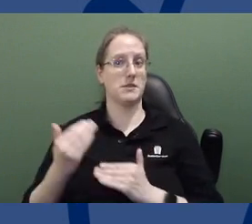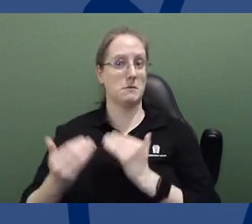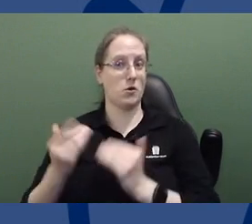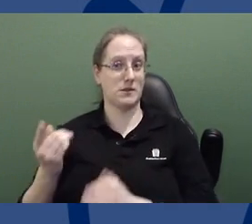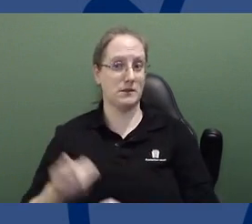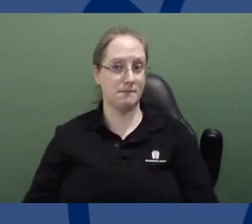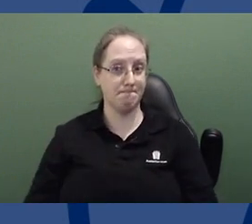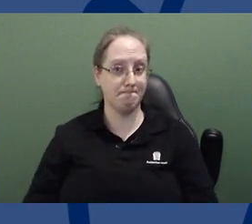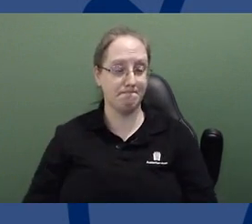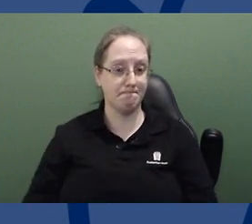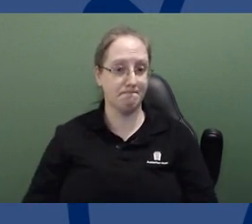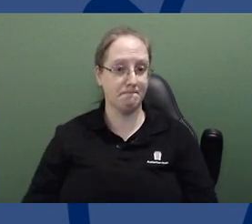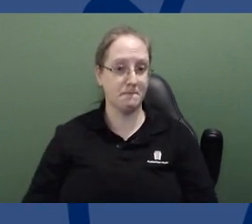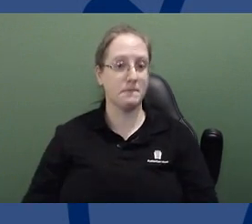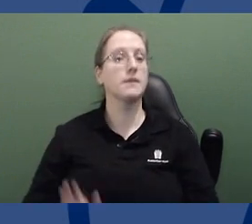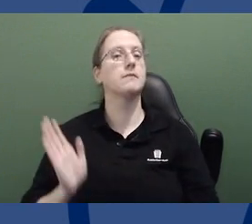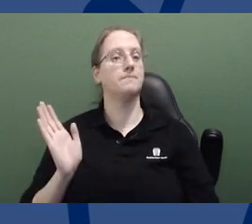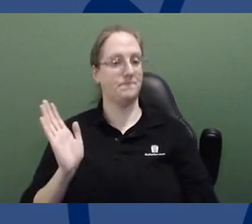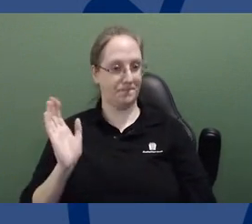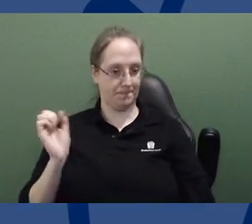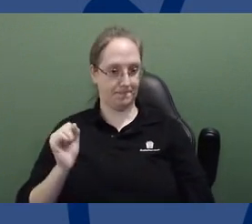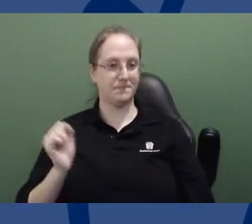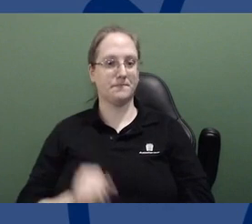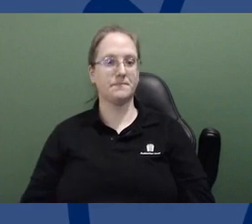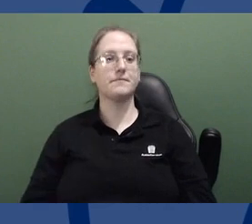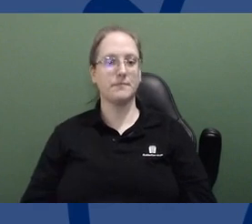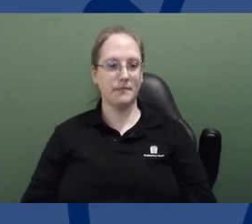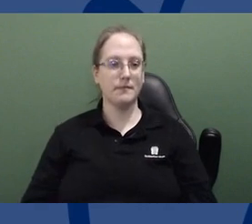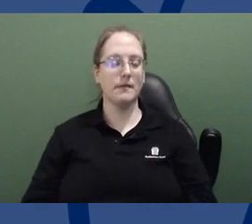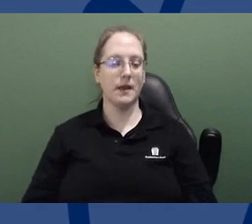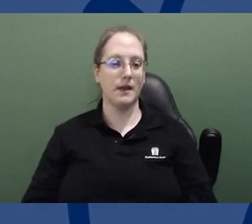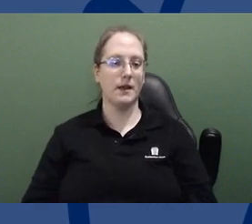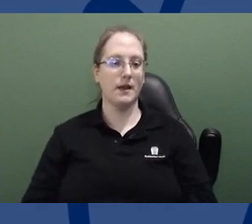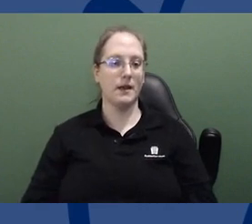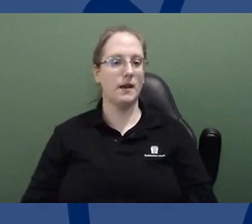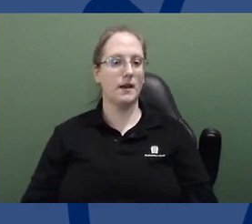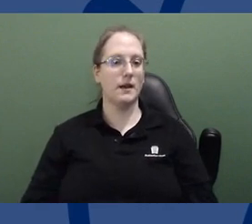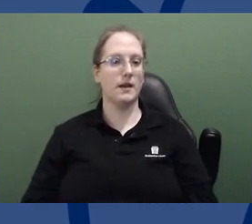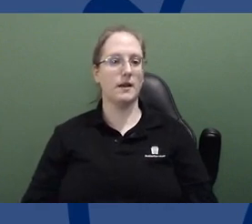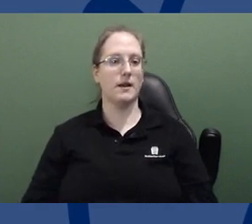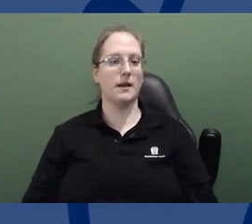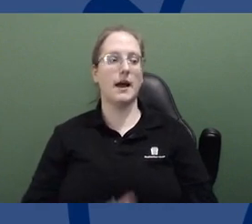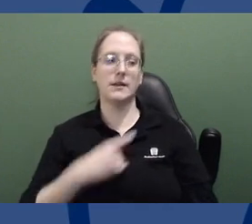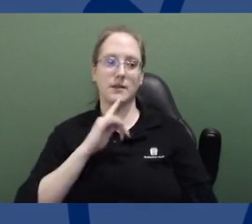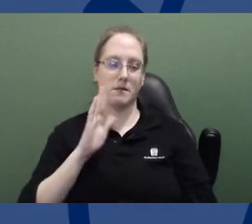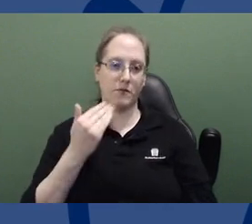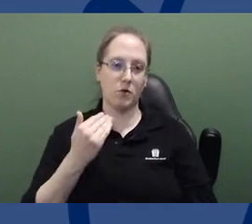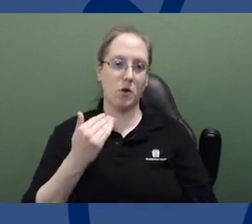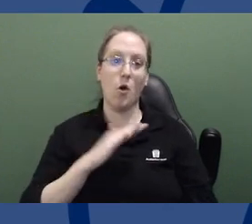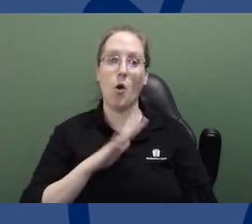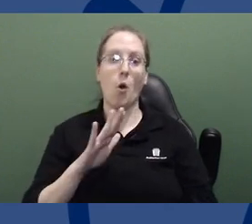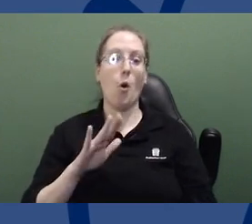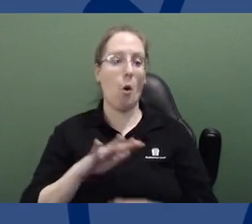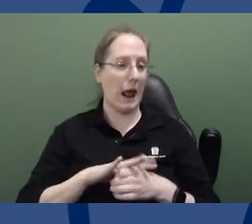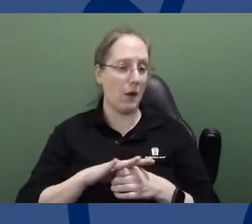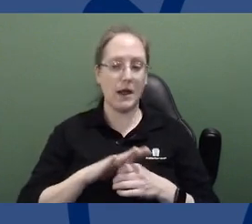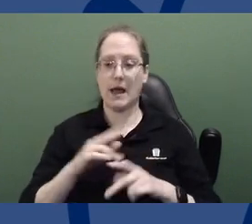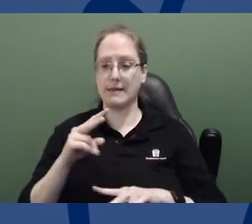Yep. Look, as I mentioned, all of the areas including the assessment area, have put on